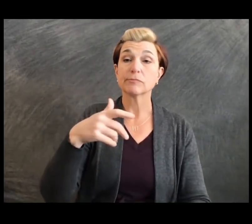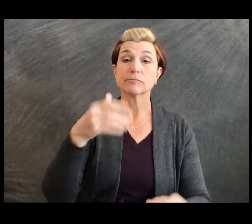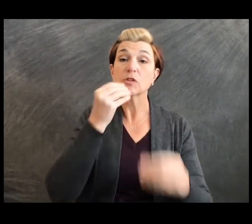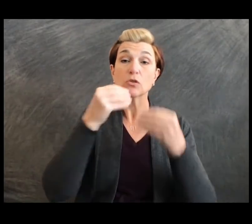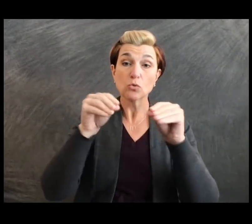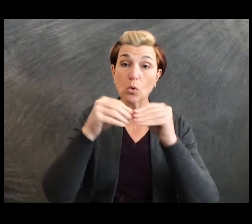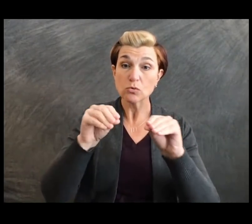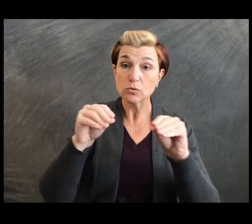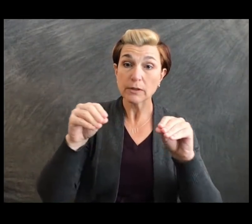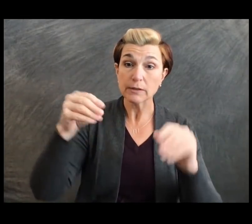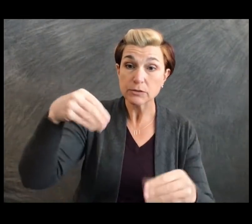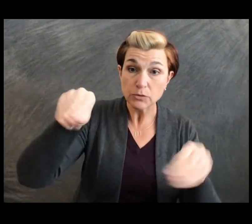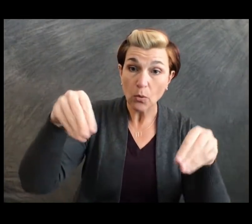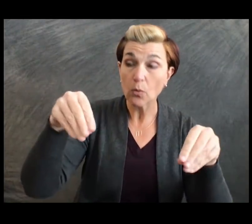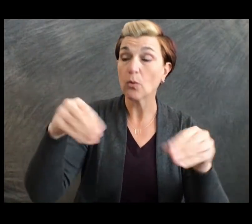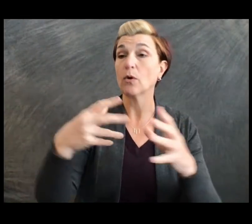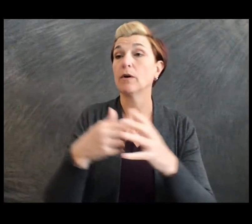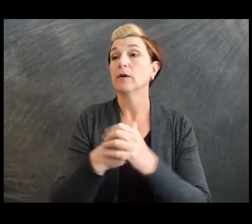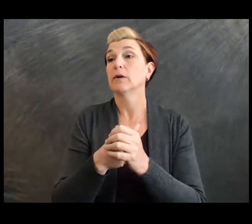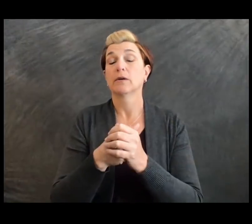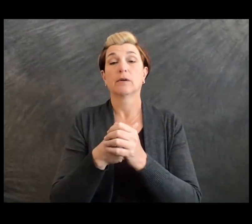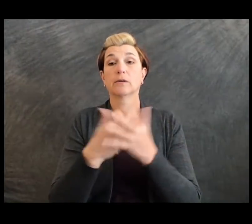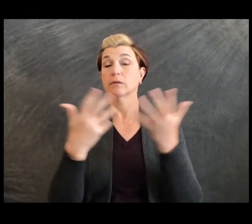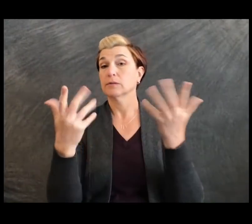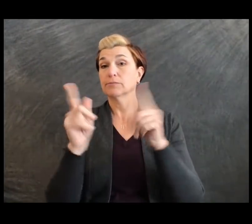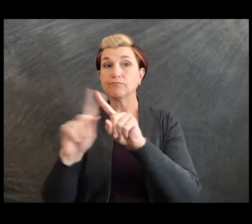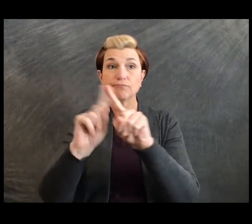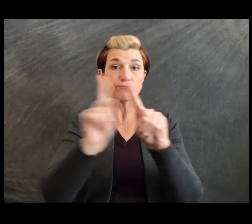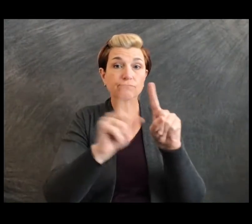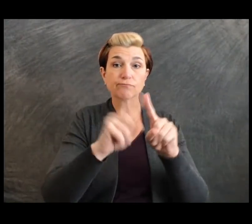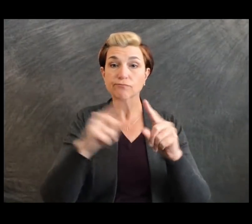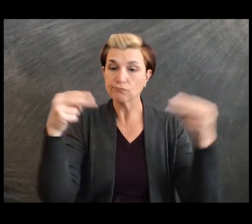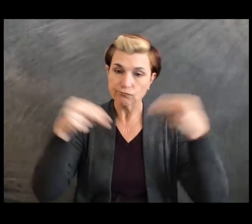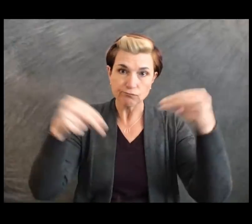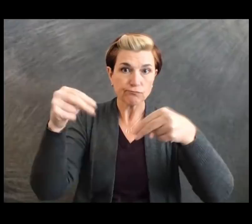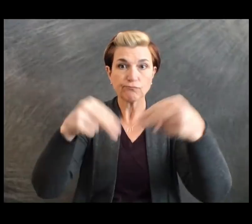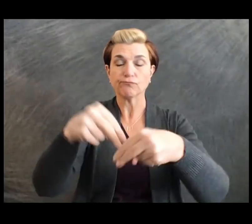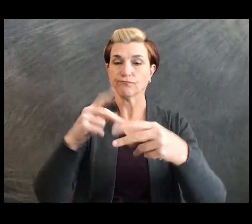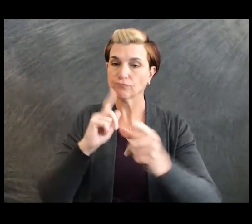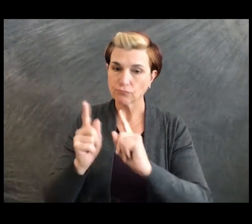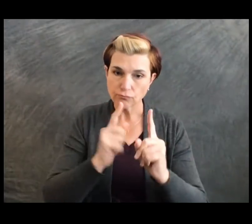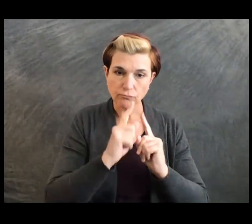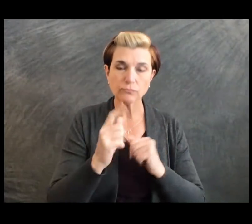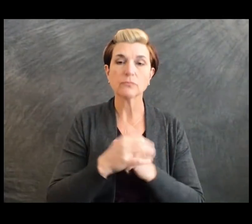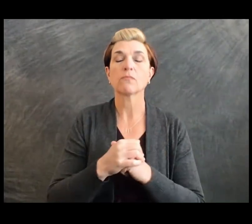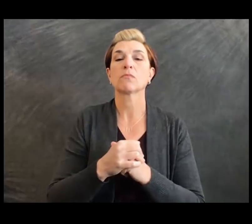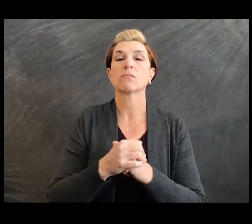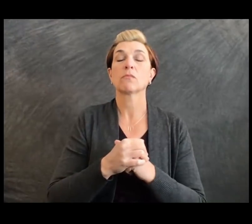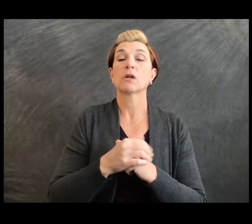them in groups and we spoke with the g7 leaders at length as you know you